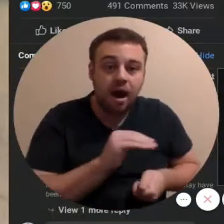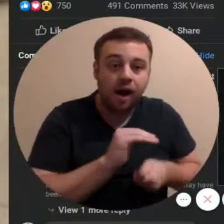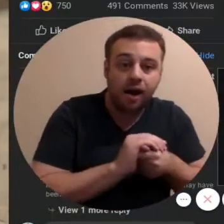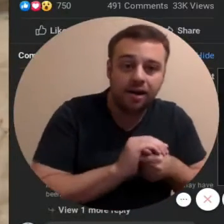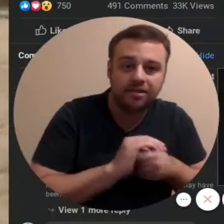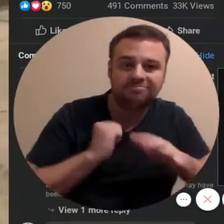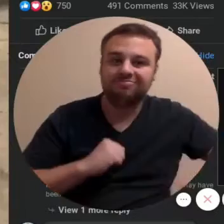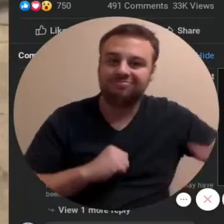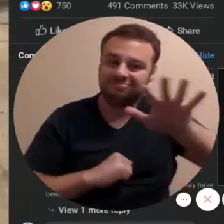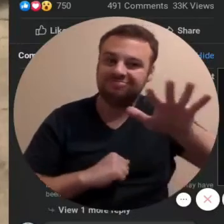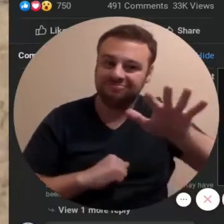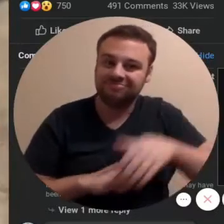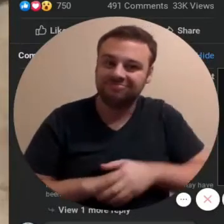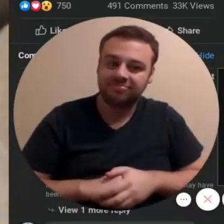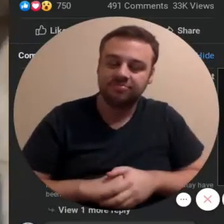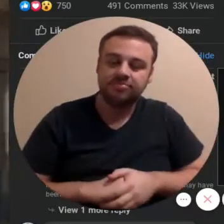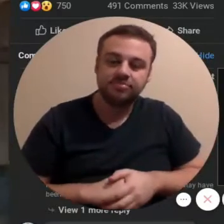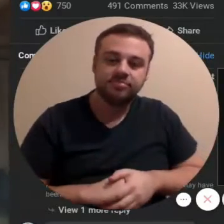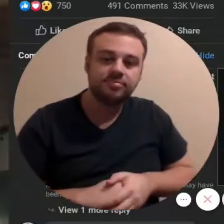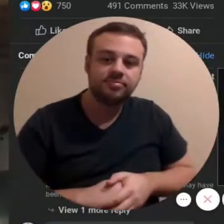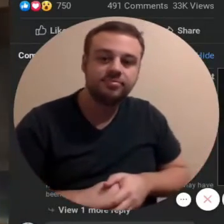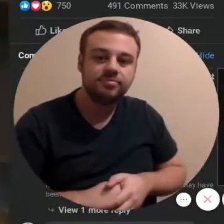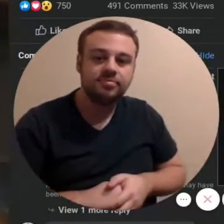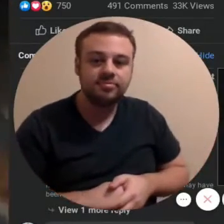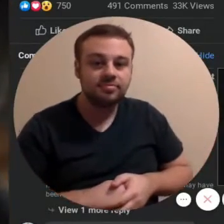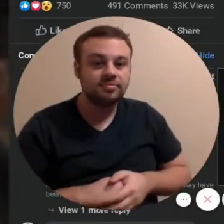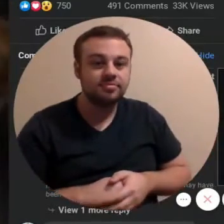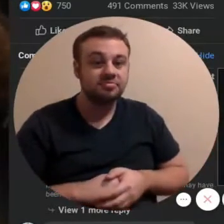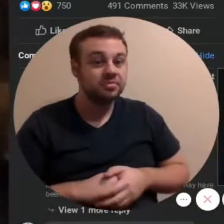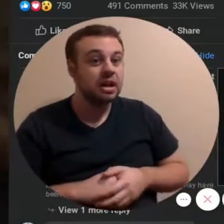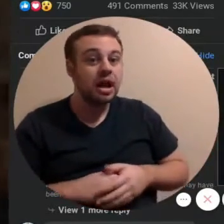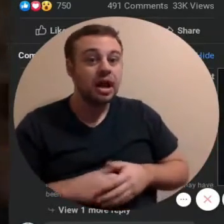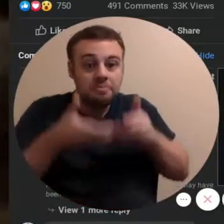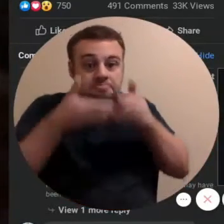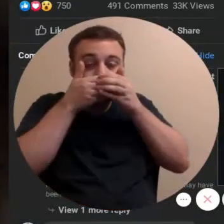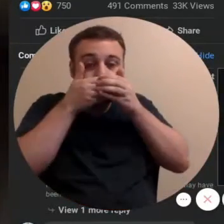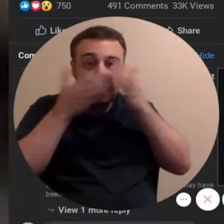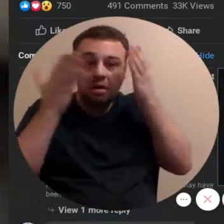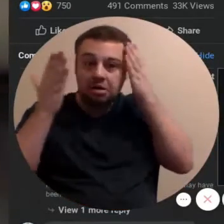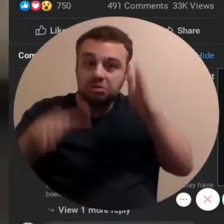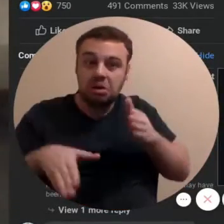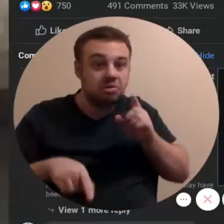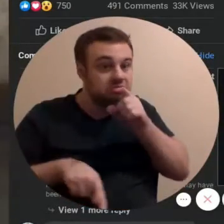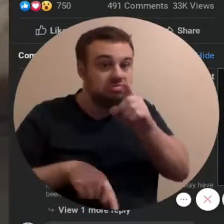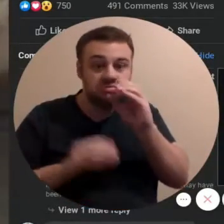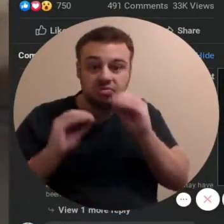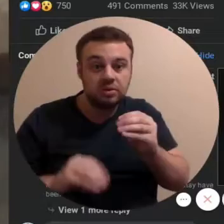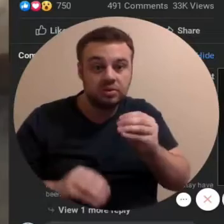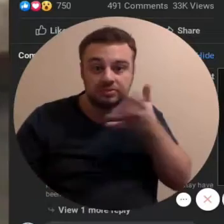got this mask on, so... it's not just me. Julie: His poop does stink a little bit.